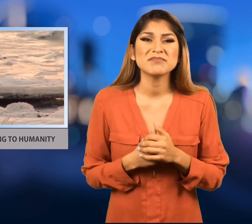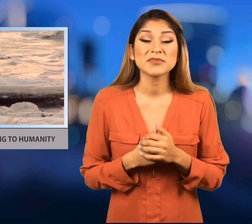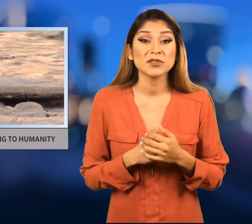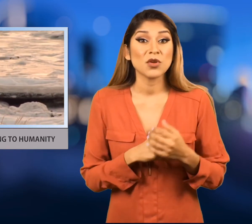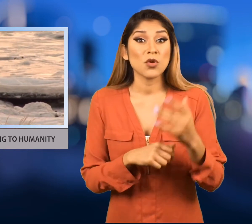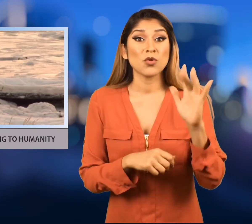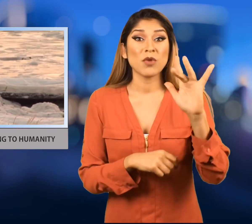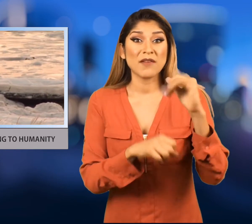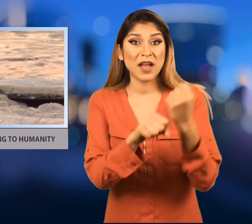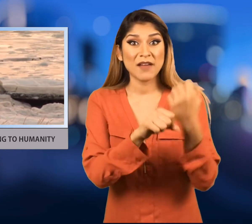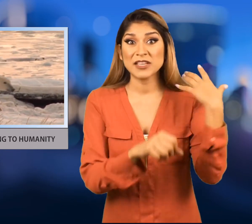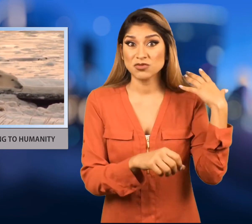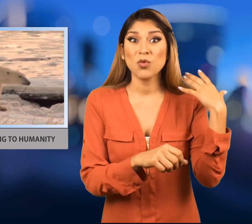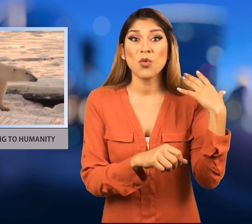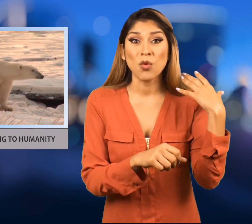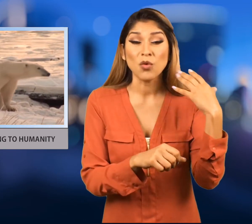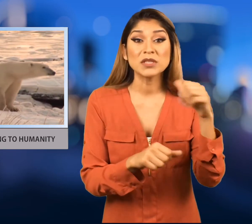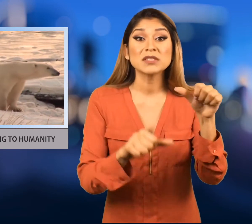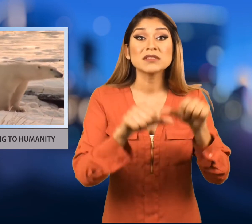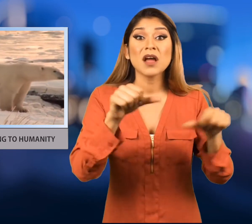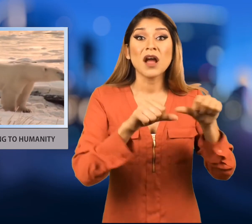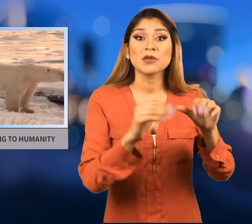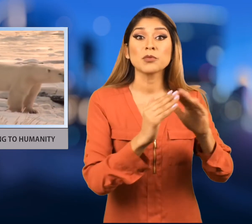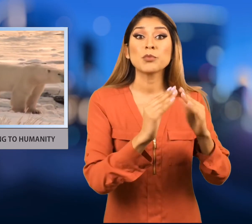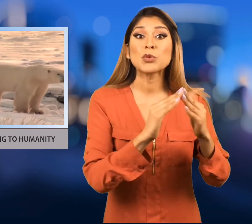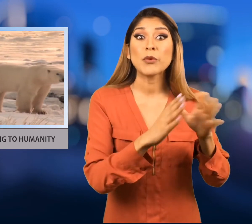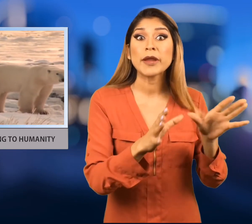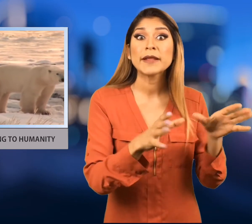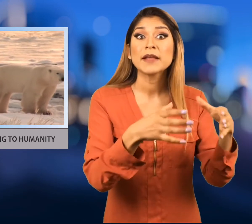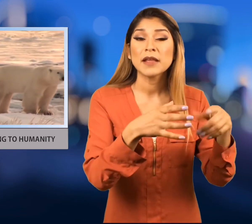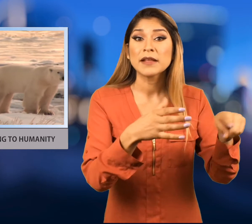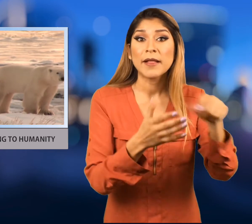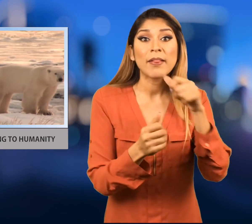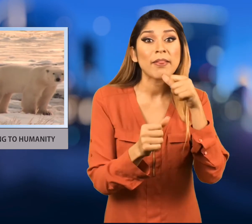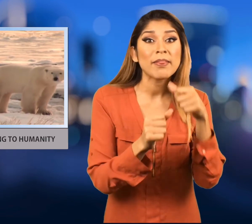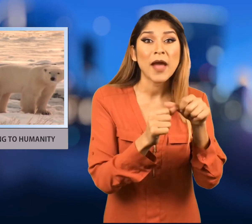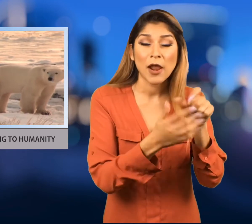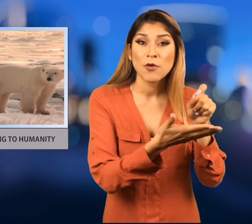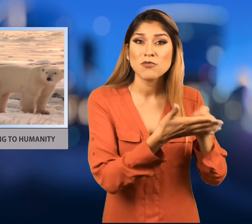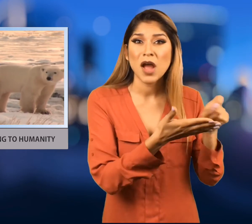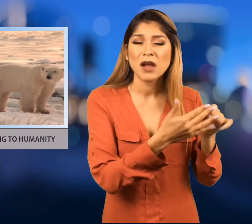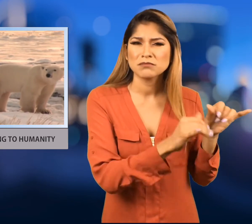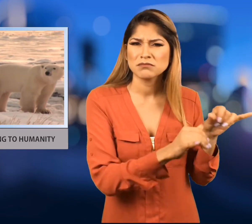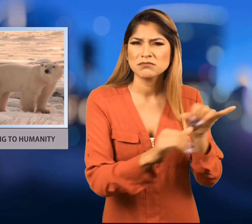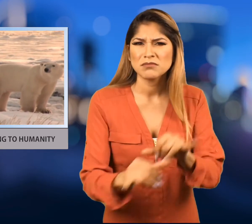A similar letter was issued by the science community 25 years ago.